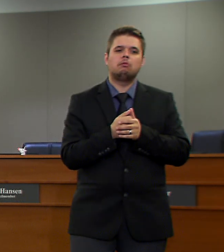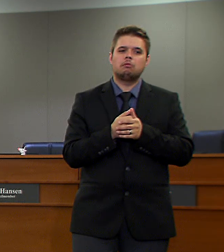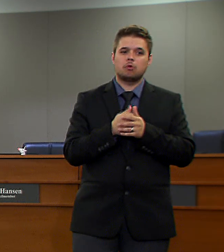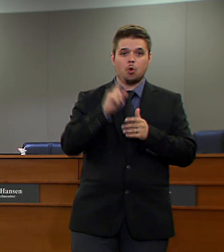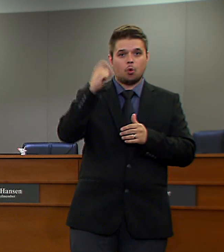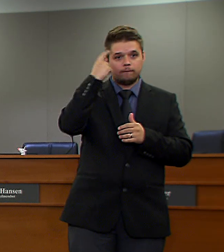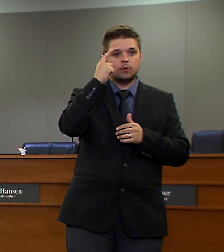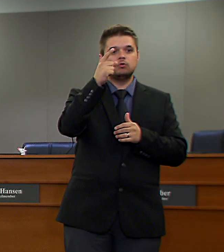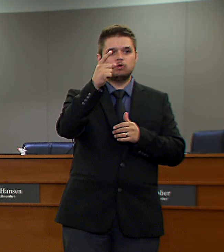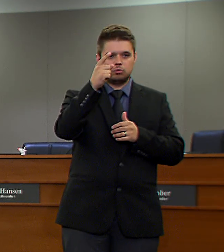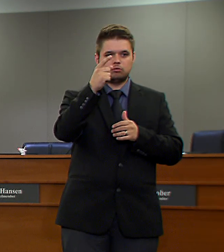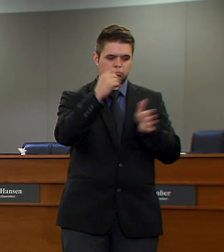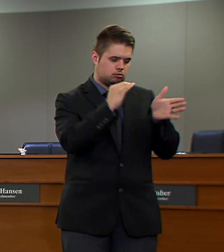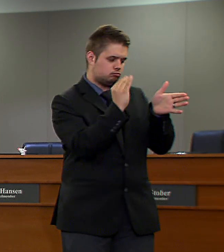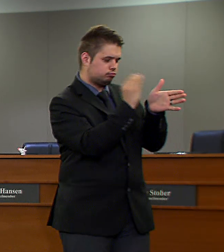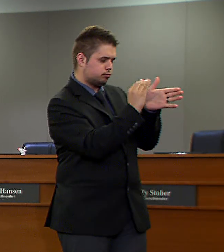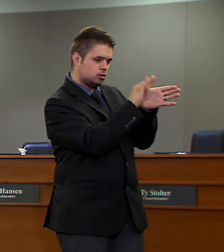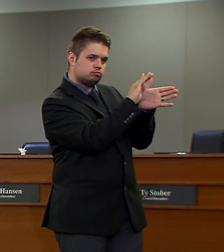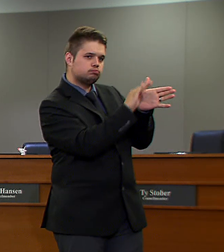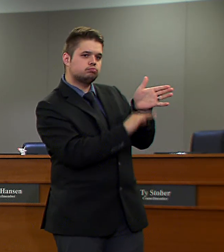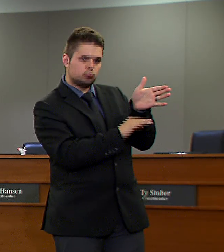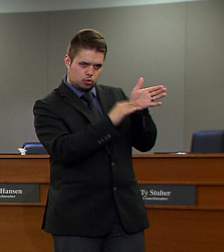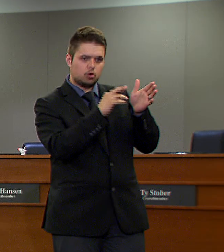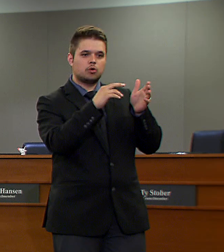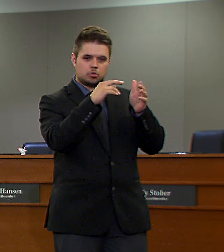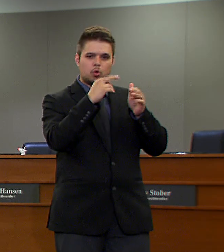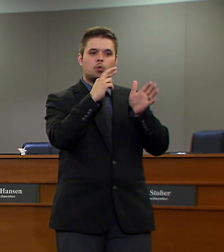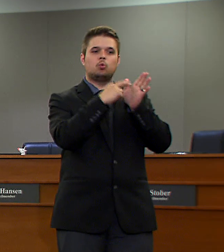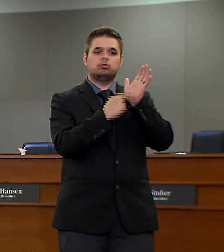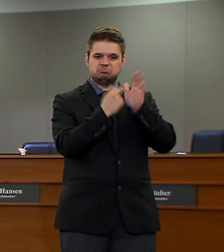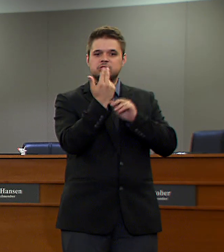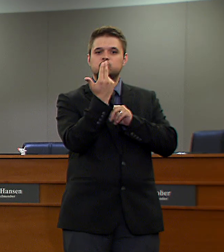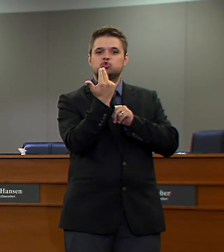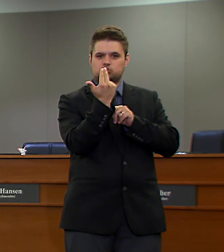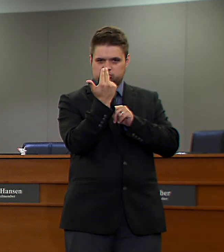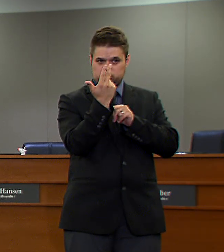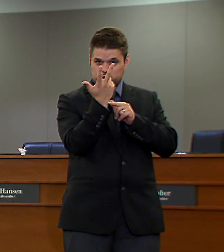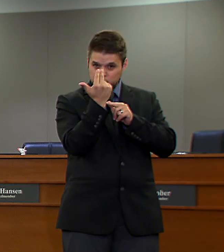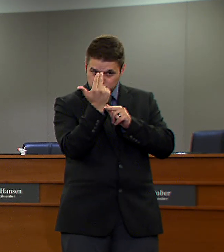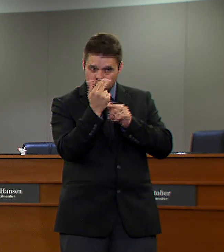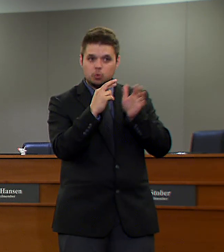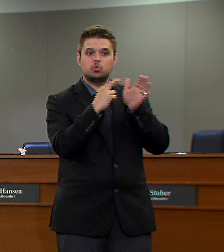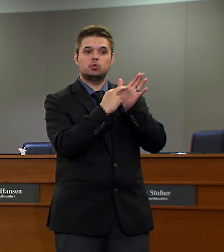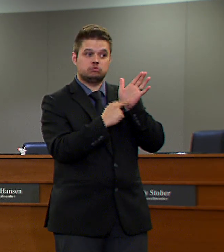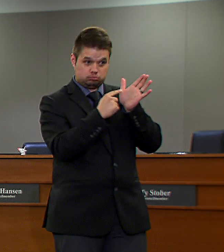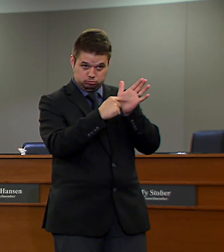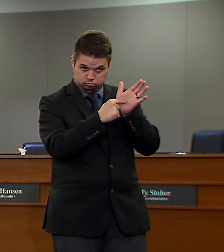out 13 criteria, including safety and health requirements, that restaurants will have to